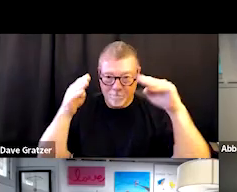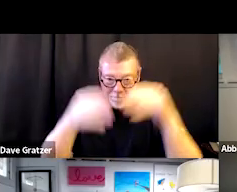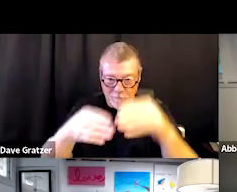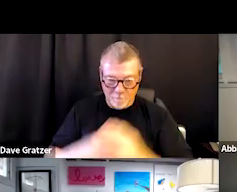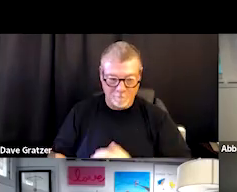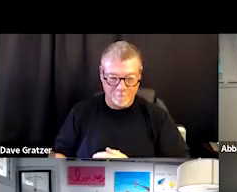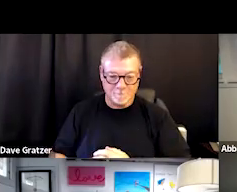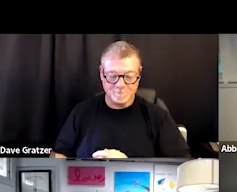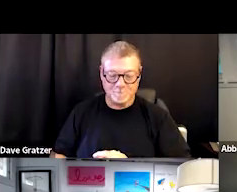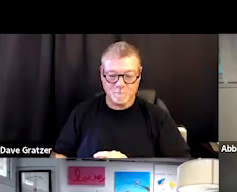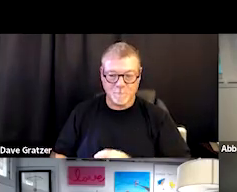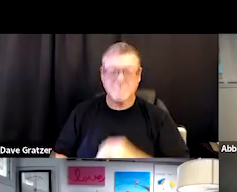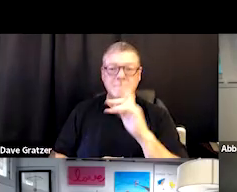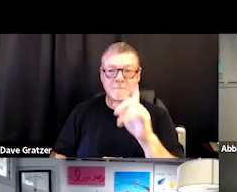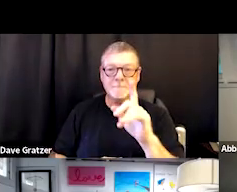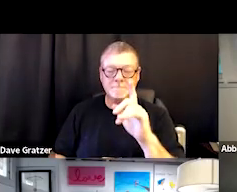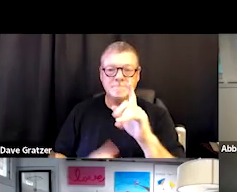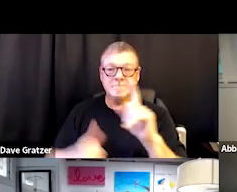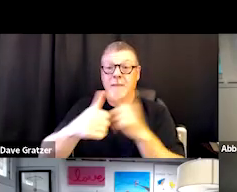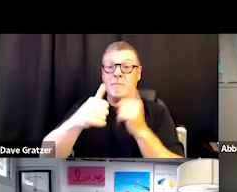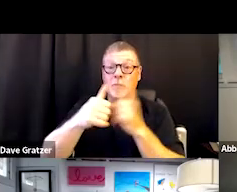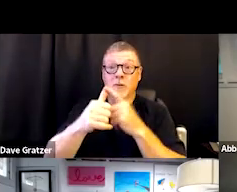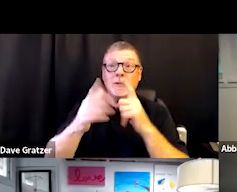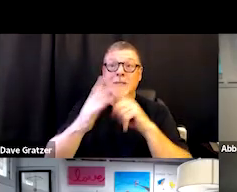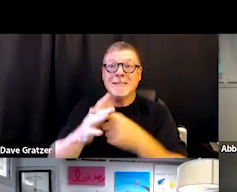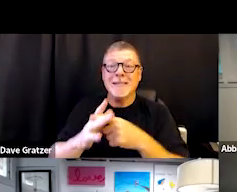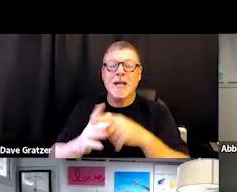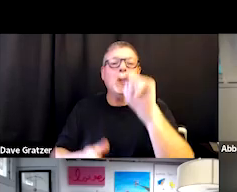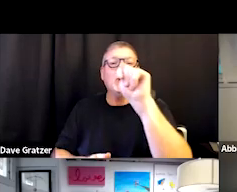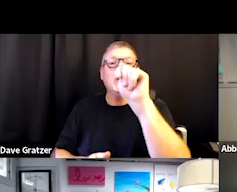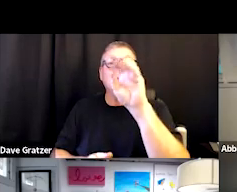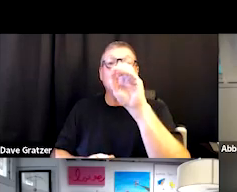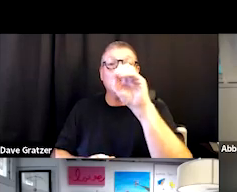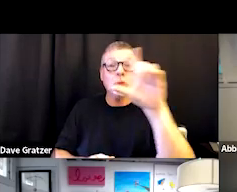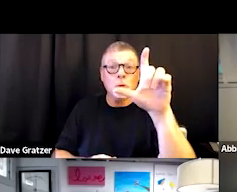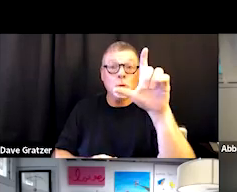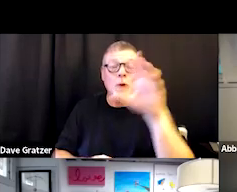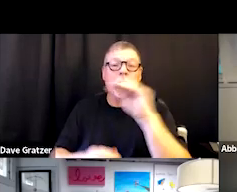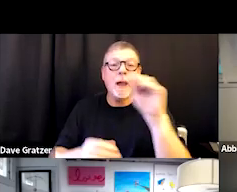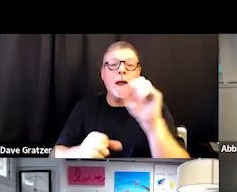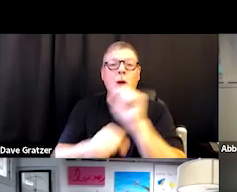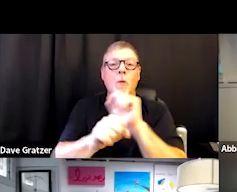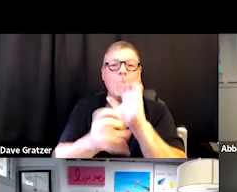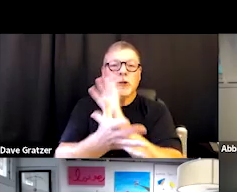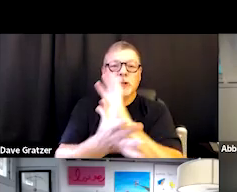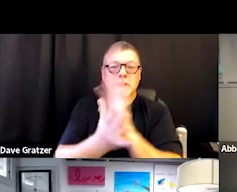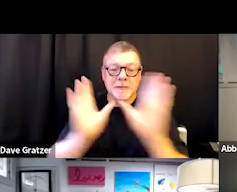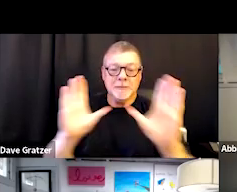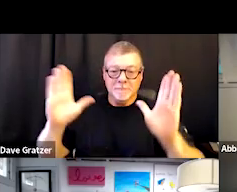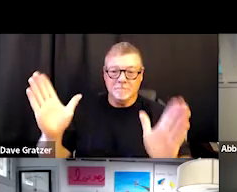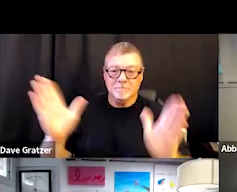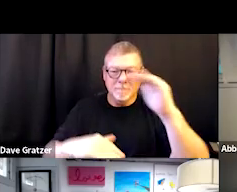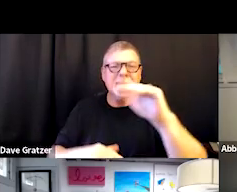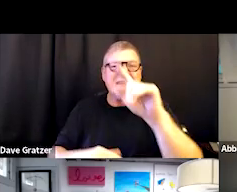Okay, I would start in the SOAR tools and worksheets page. And there are some zip files that we've put at the top